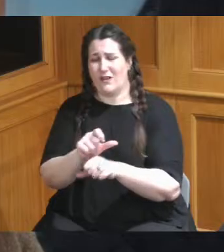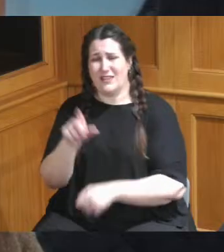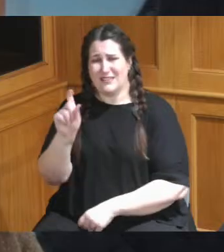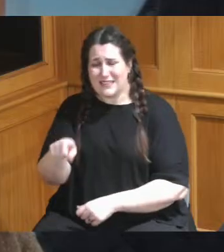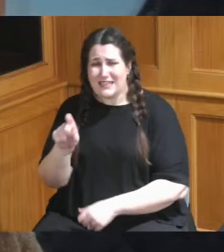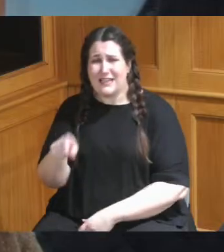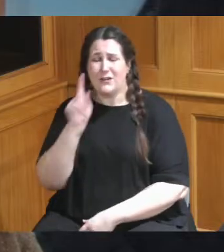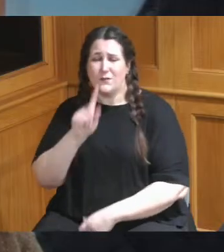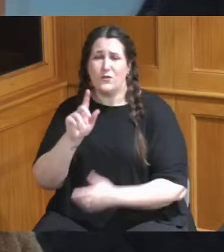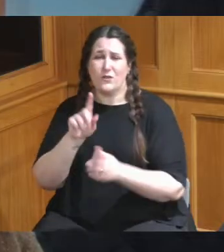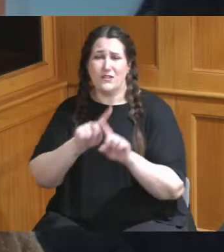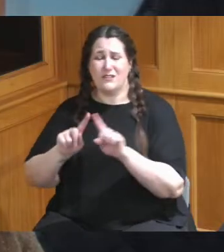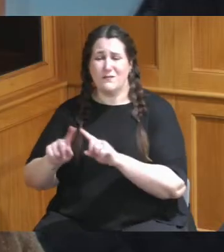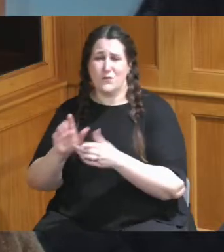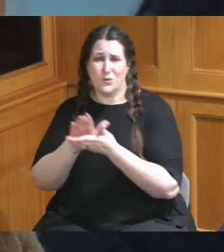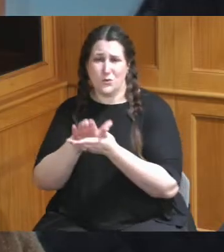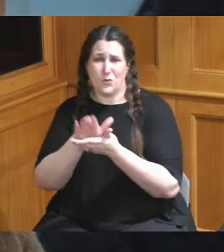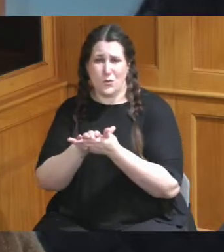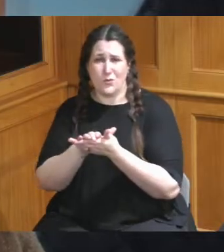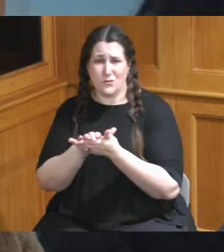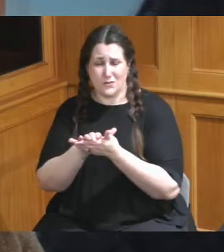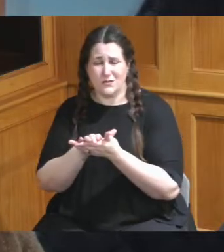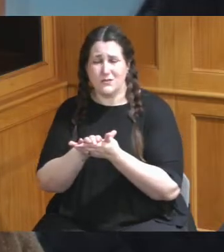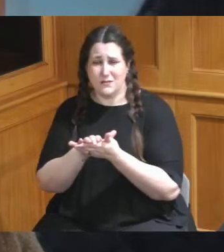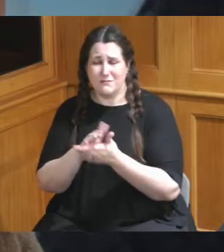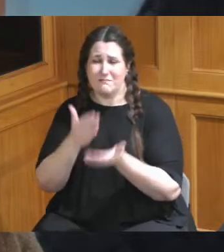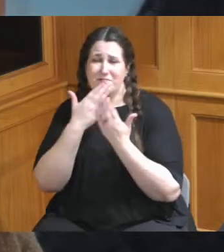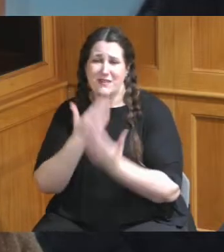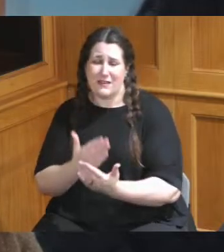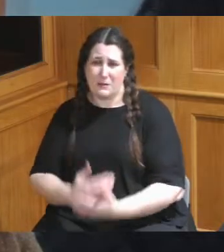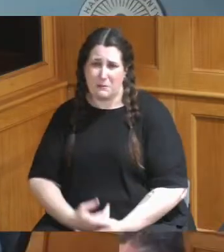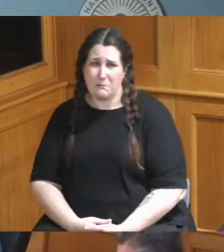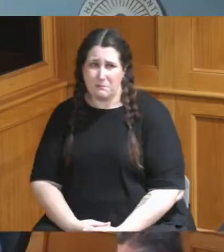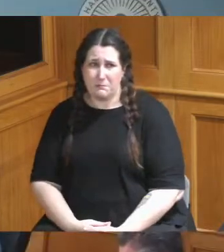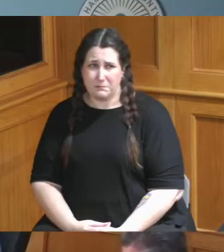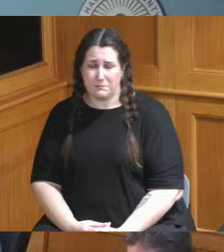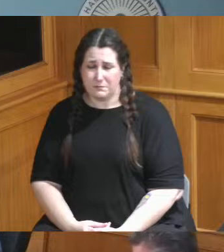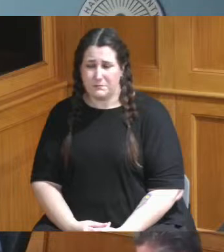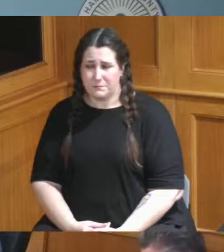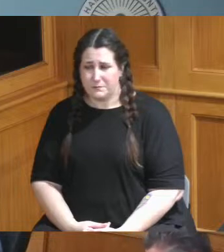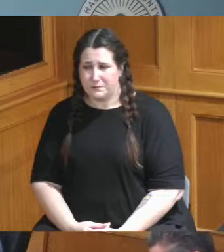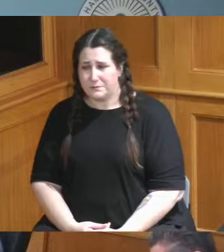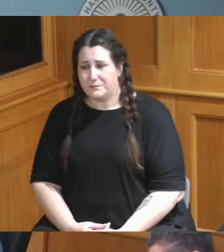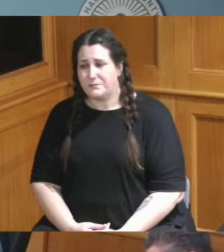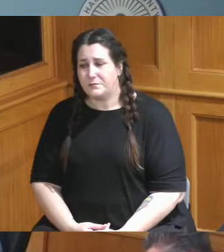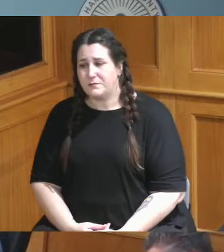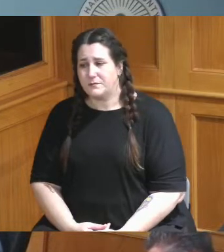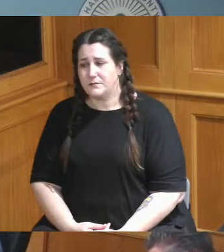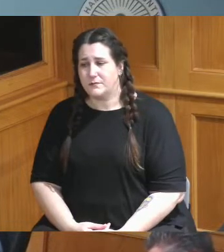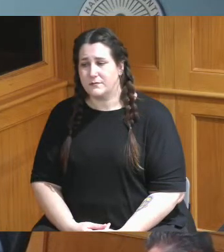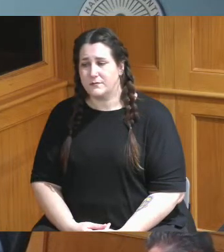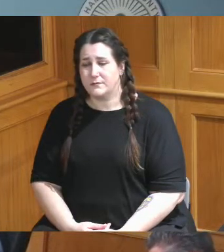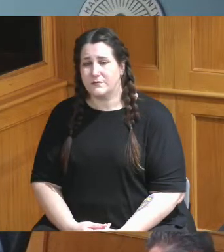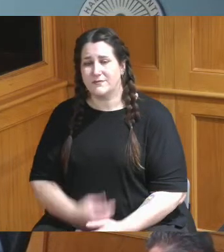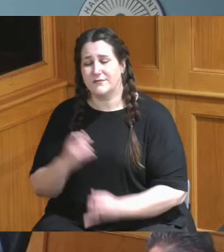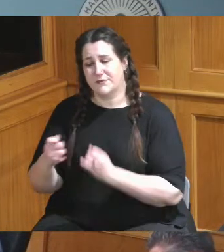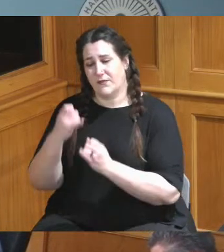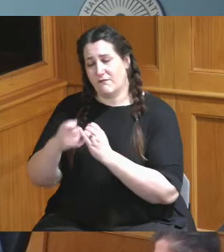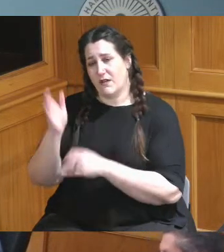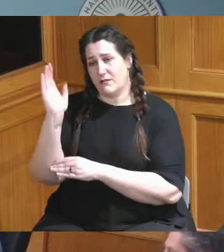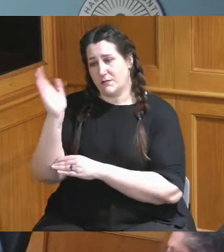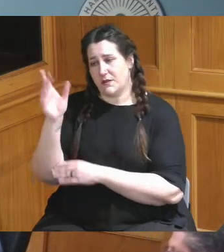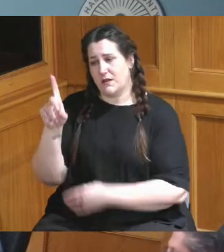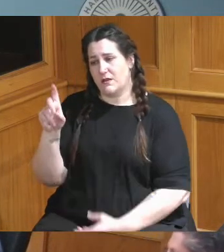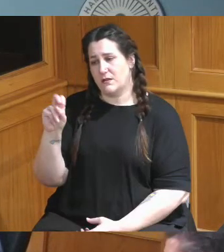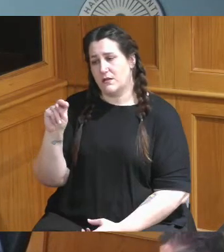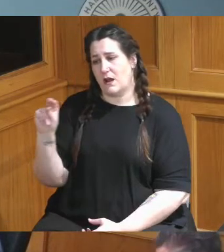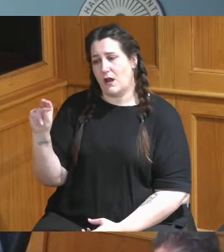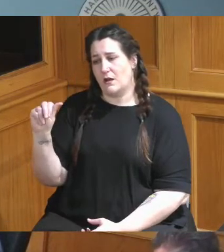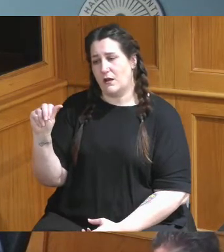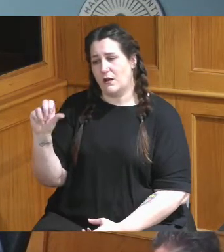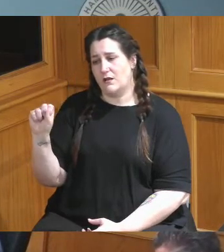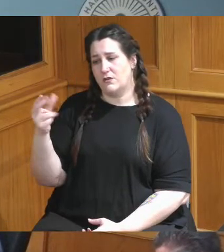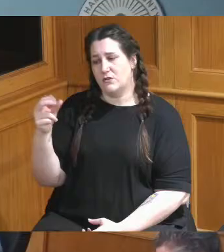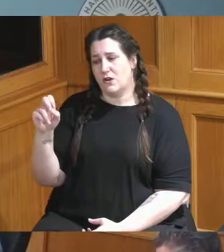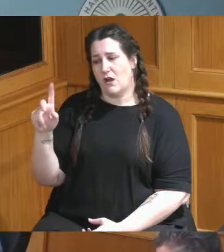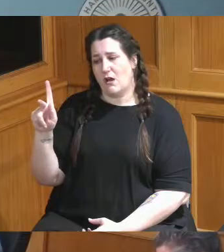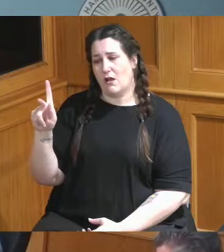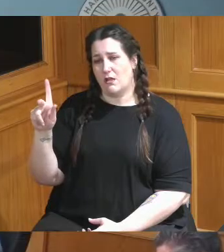do their part to address the deficit. Thank you. Thank you. Our final speaker is Donna Shockley.